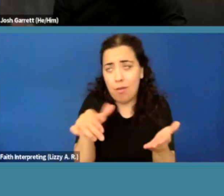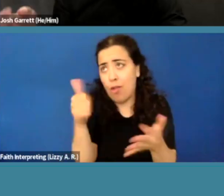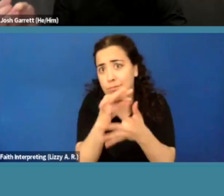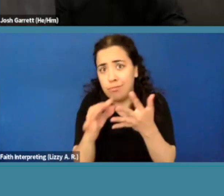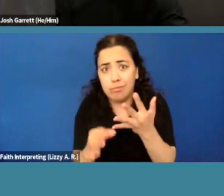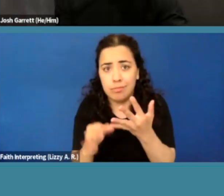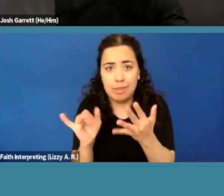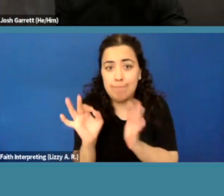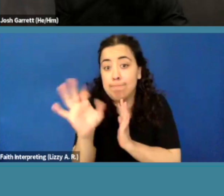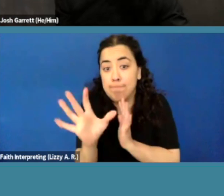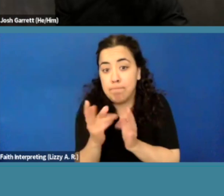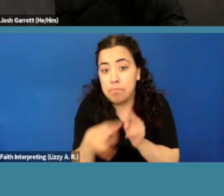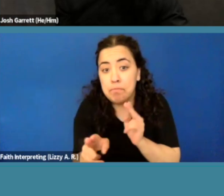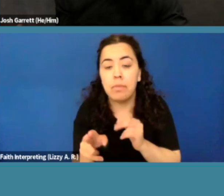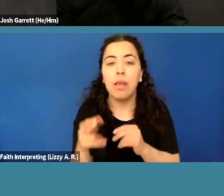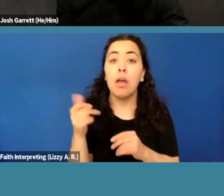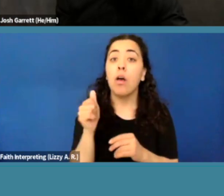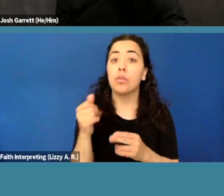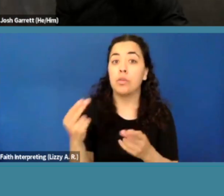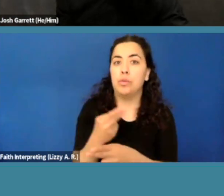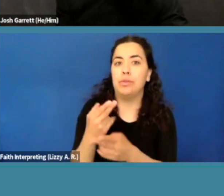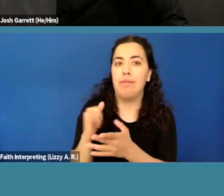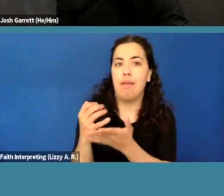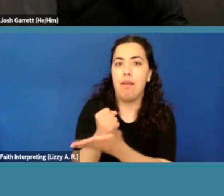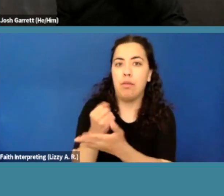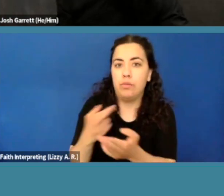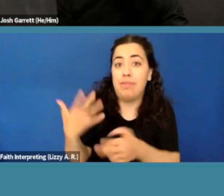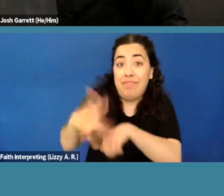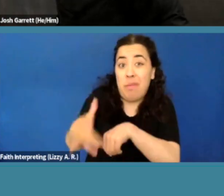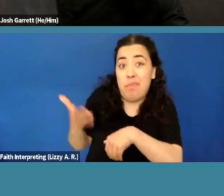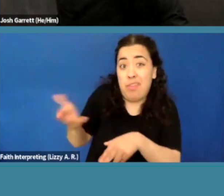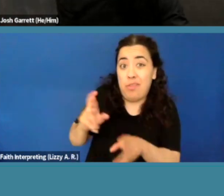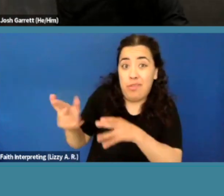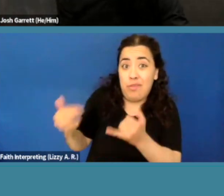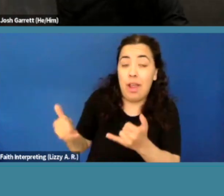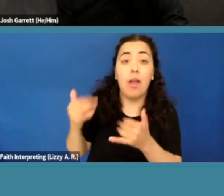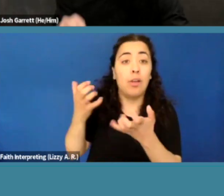Also utilizing the resources that we have available in our Equipment Loan Program.